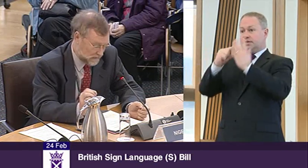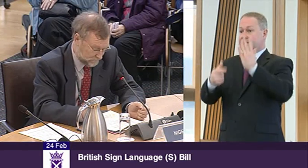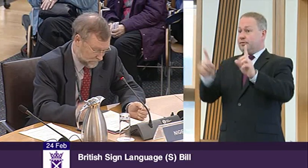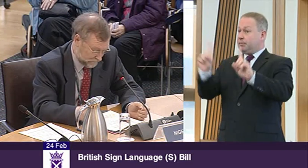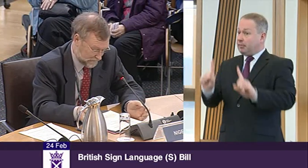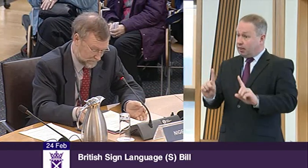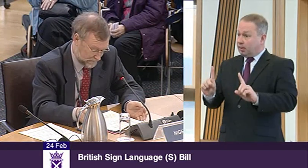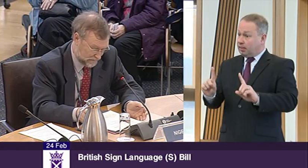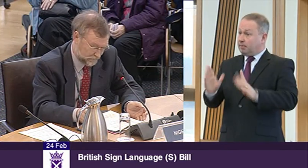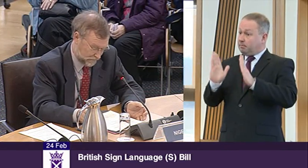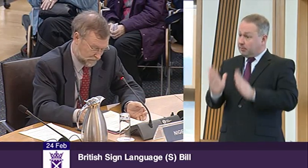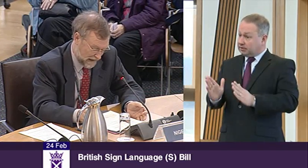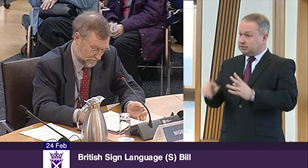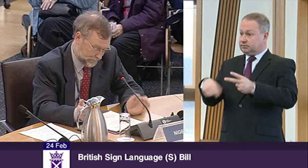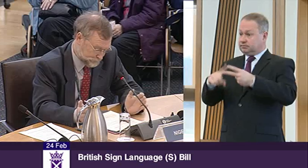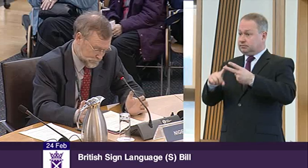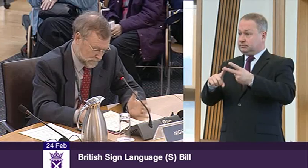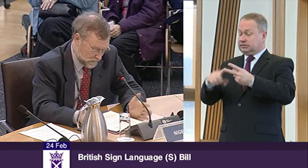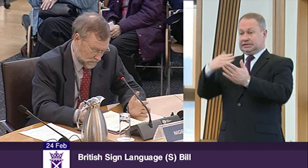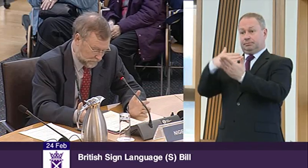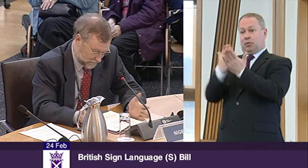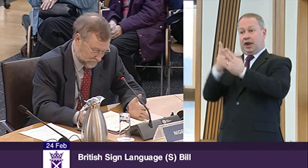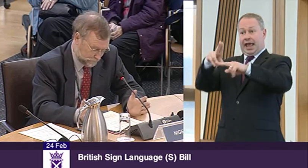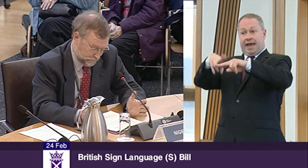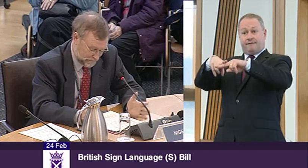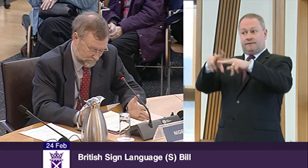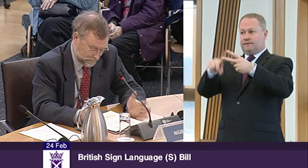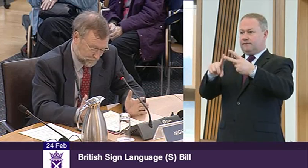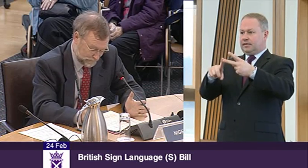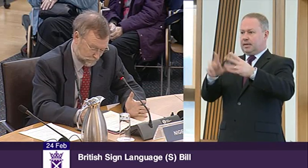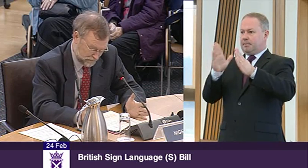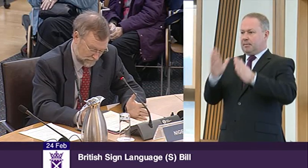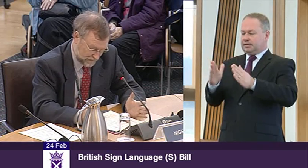for disabled people. Significantly, it also mentions the duty “to take steps”